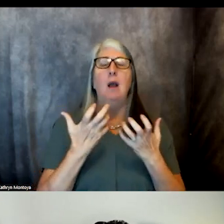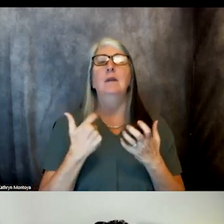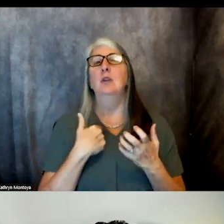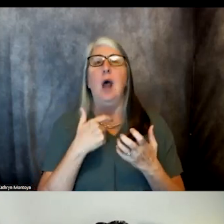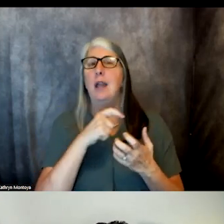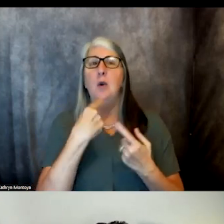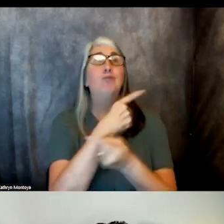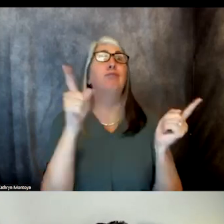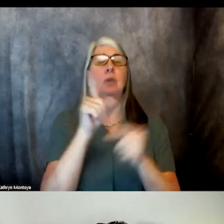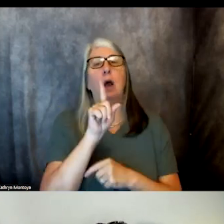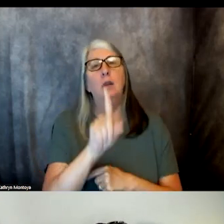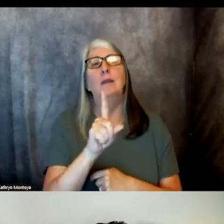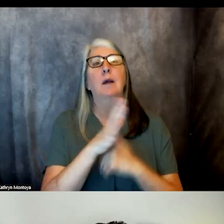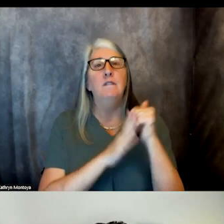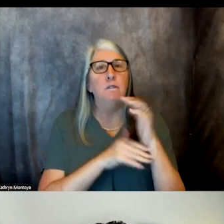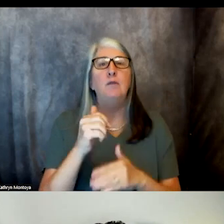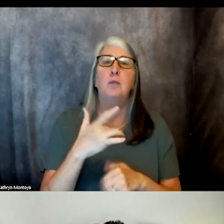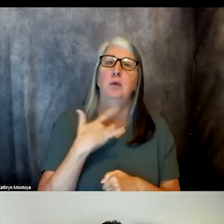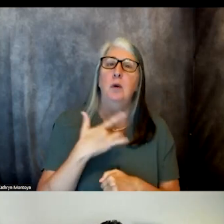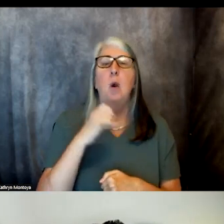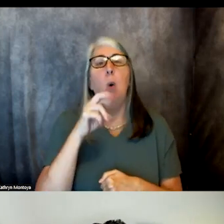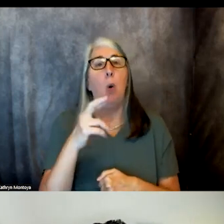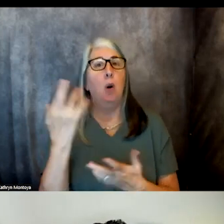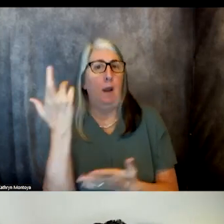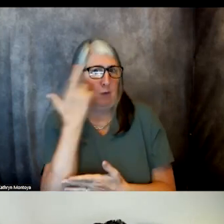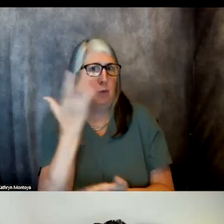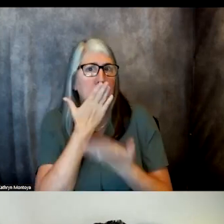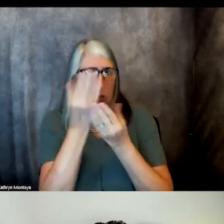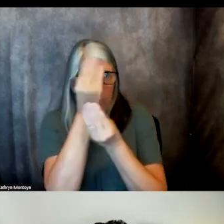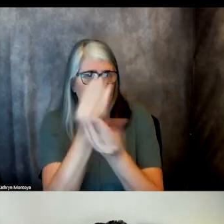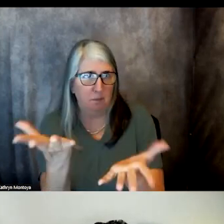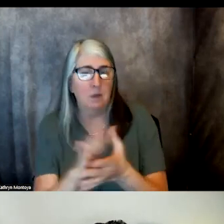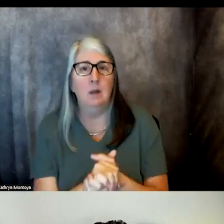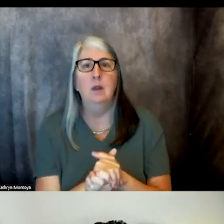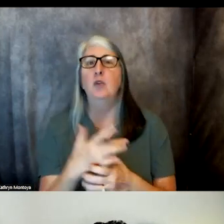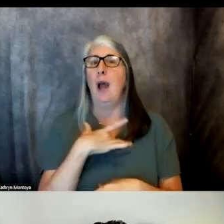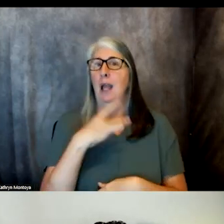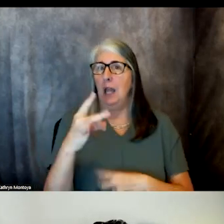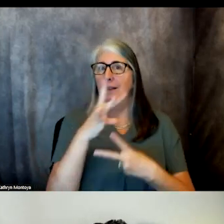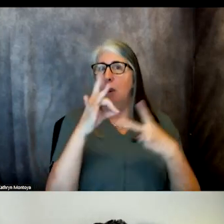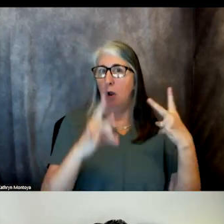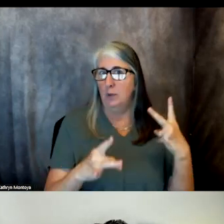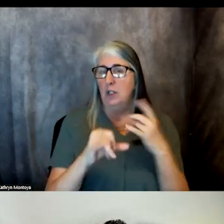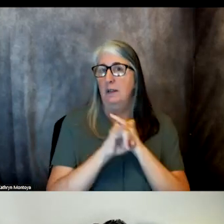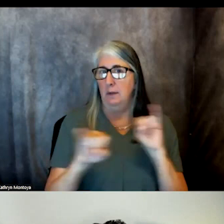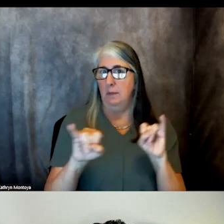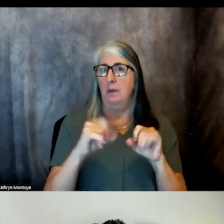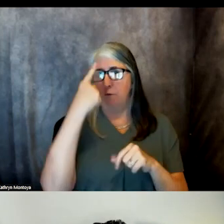DO SO. SO I LIKE HAVING THAT CHOICE CHAIR SHARING WHAT I FEEL COMFORTABLE SHARING OR NOT.